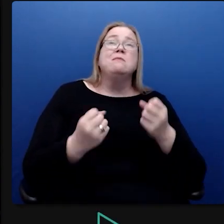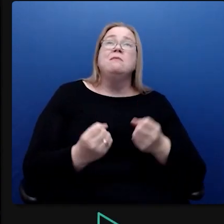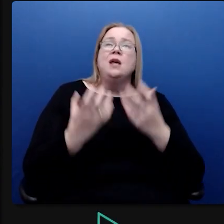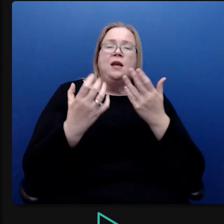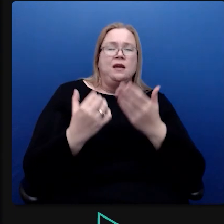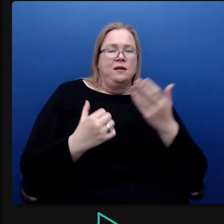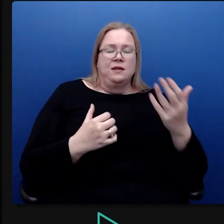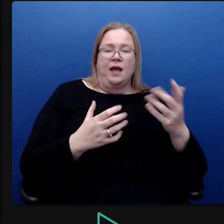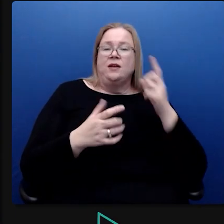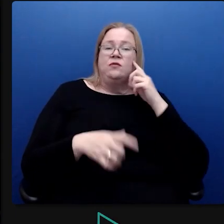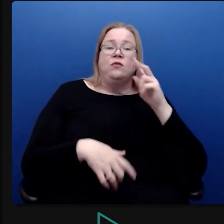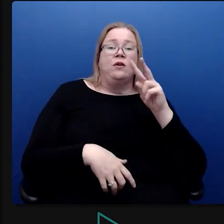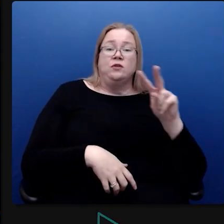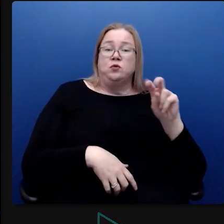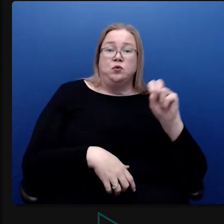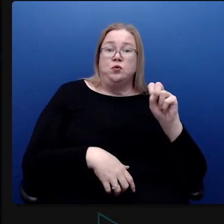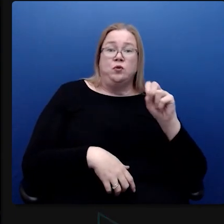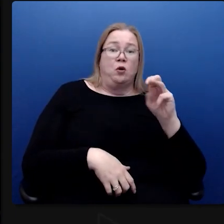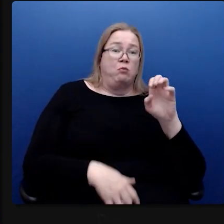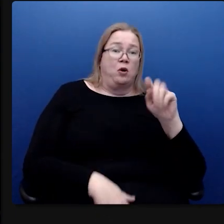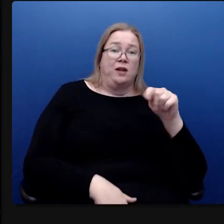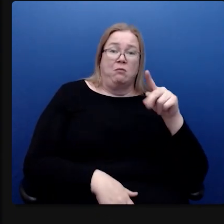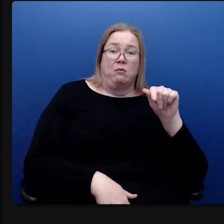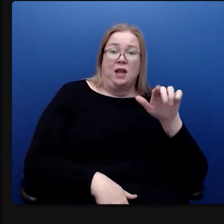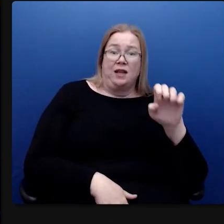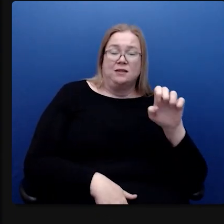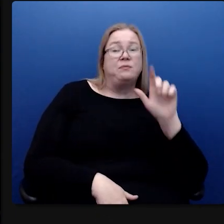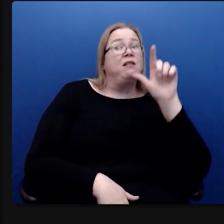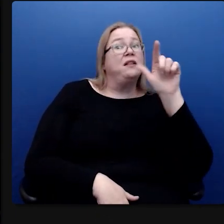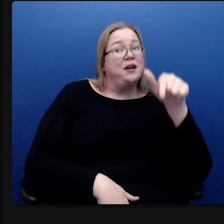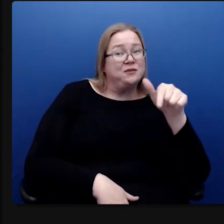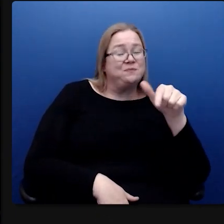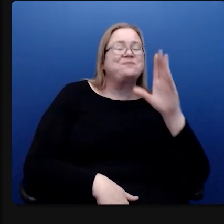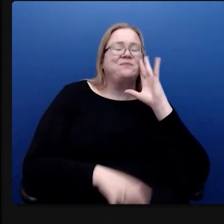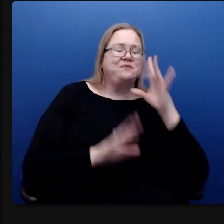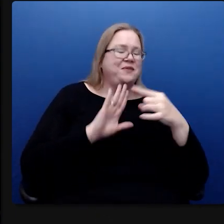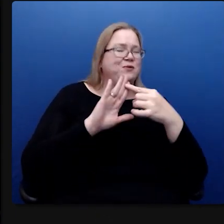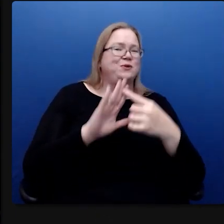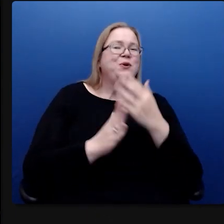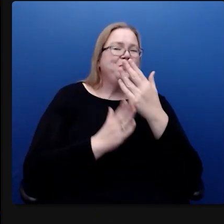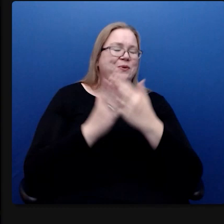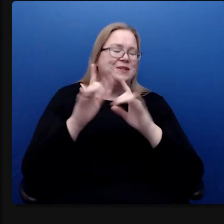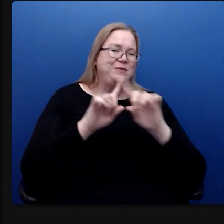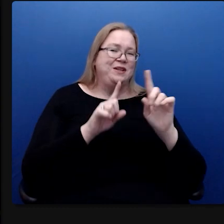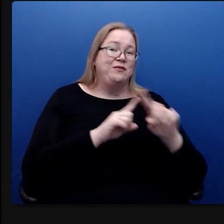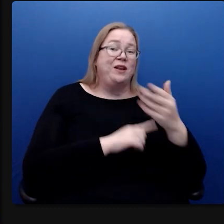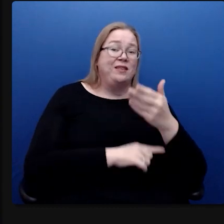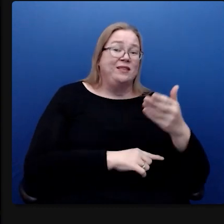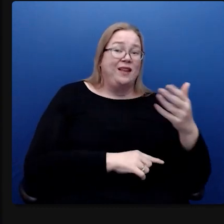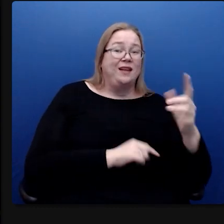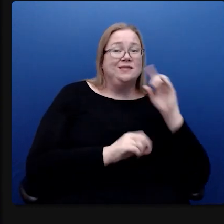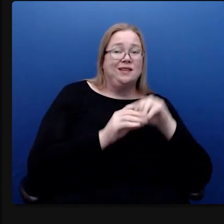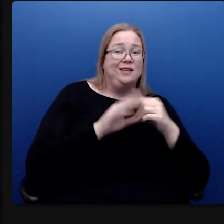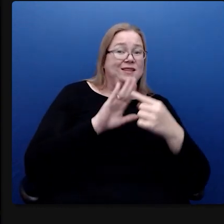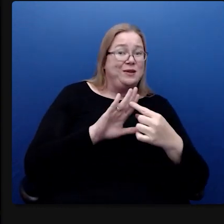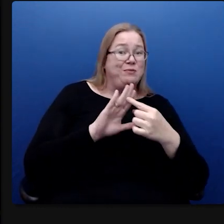There are a ton of themes on the Visual Studio Marketplace. Later, I will show you a few different themes in the demos.